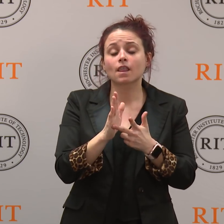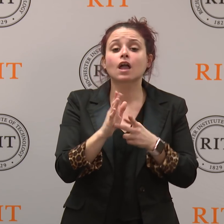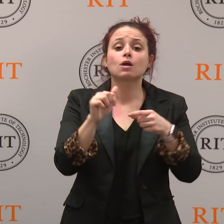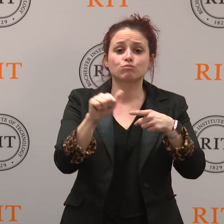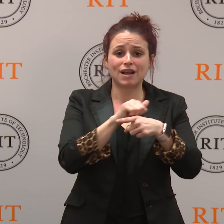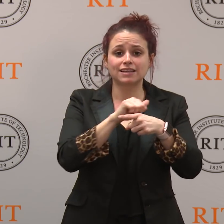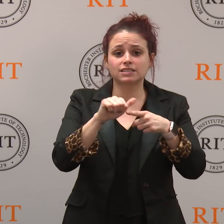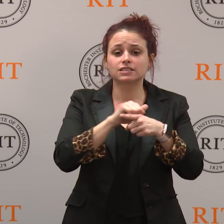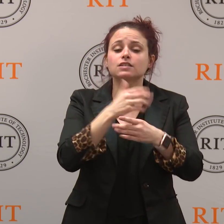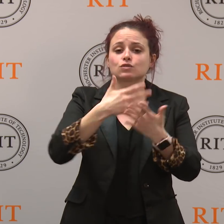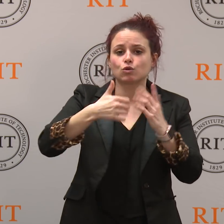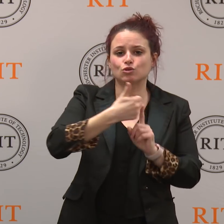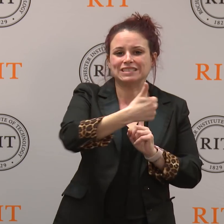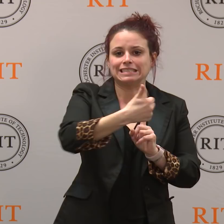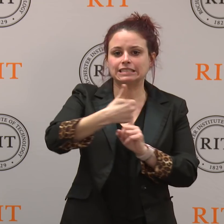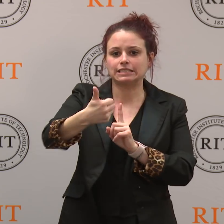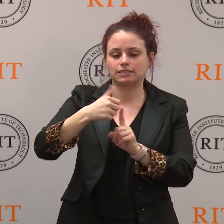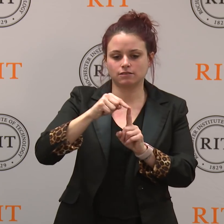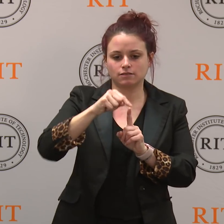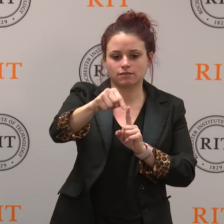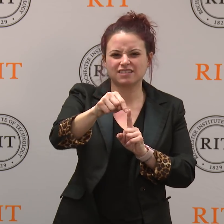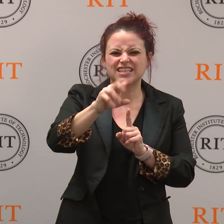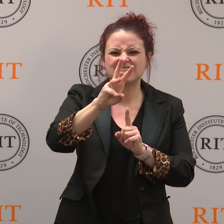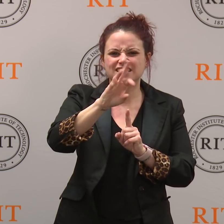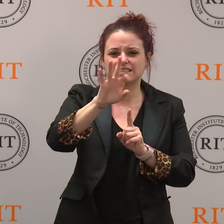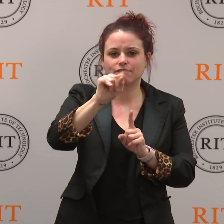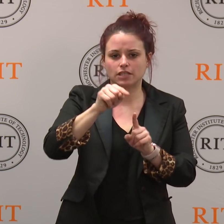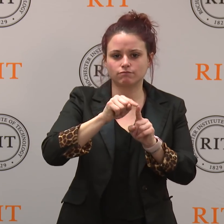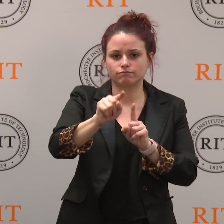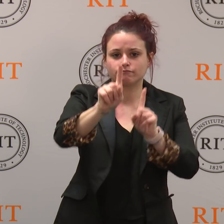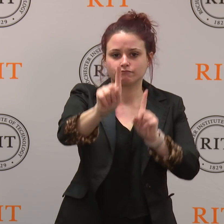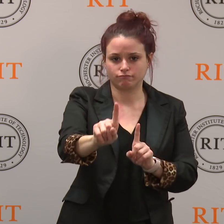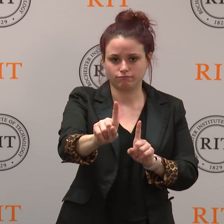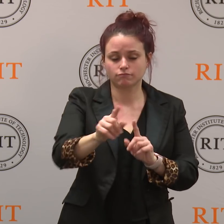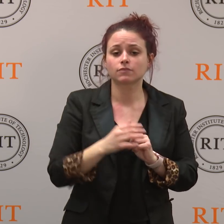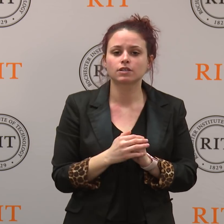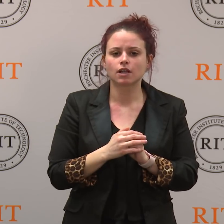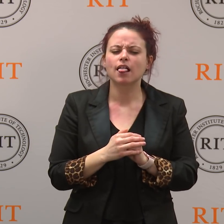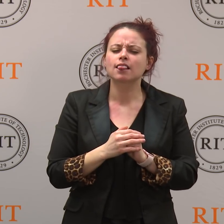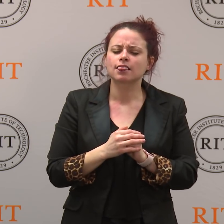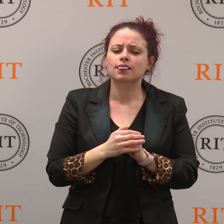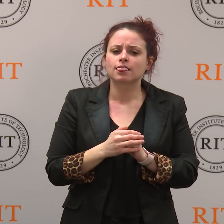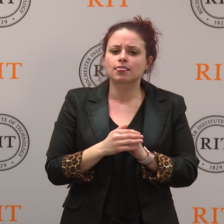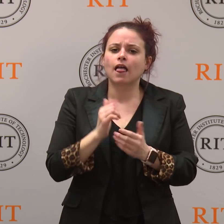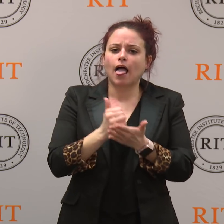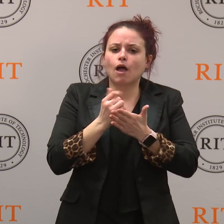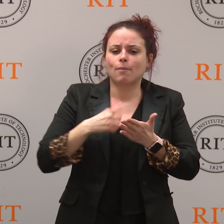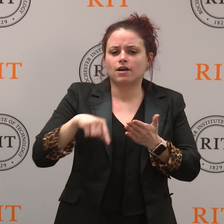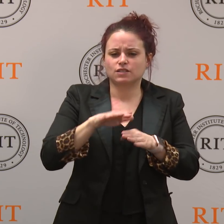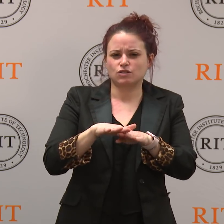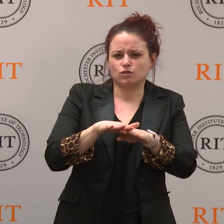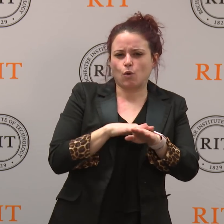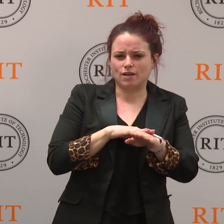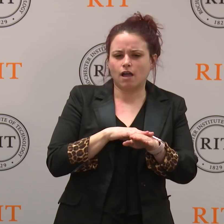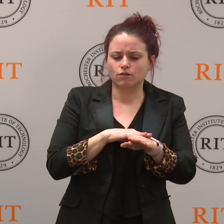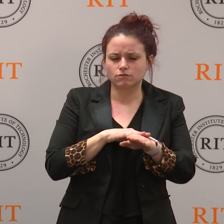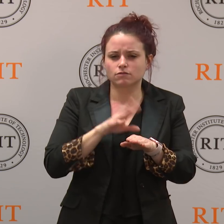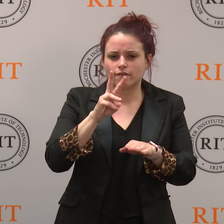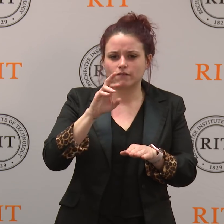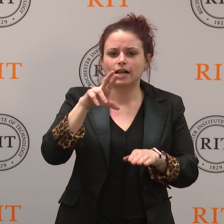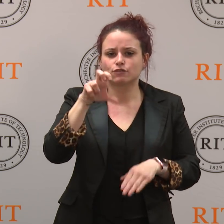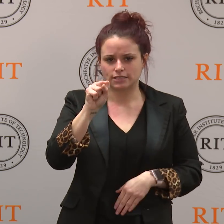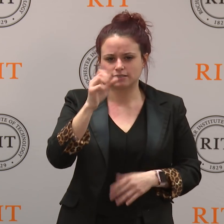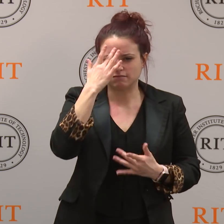social distancing. Let’s slow down this virus. And, in these trying times, let’s show Tiger